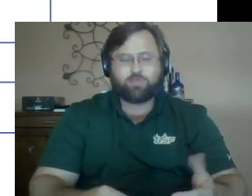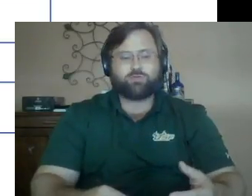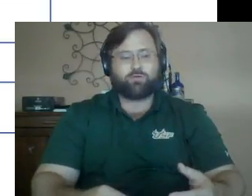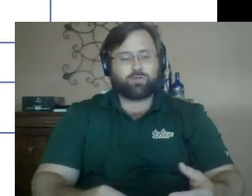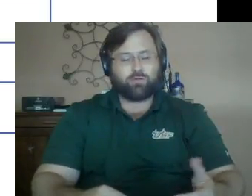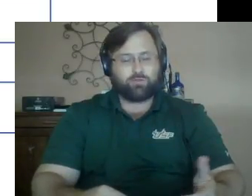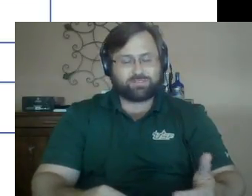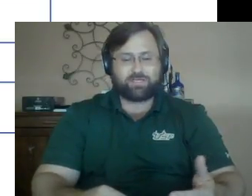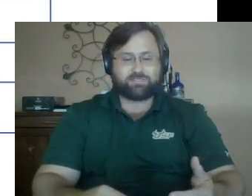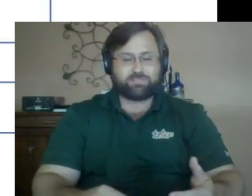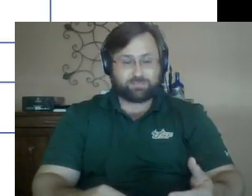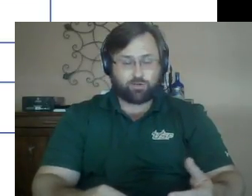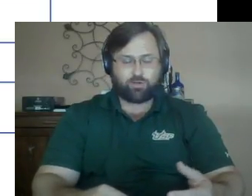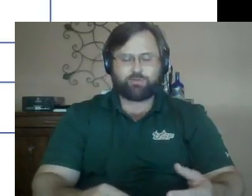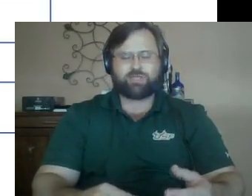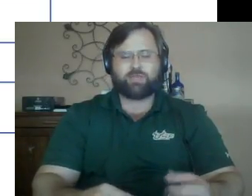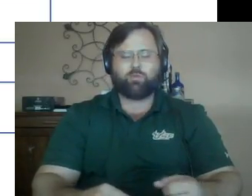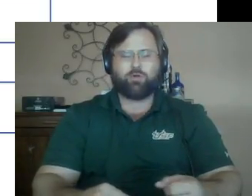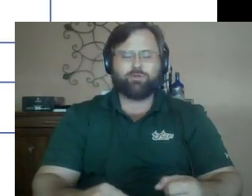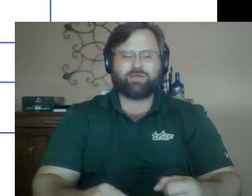so for the the sentence does the girl understand the word you would have